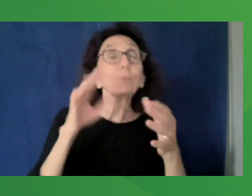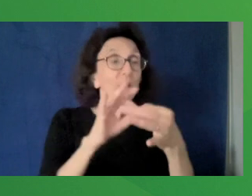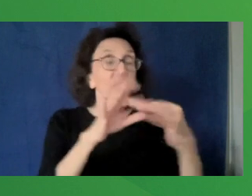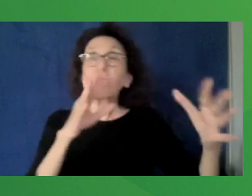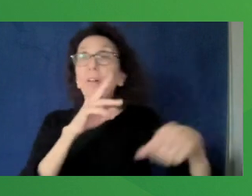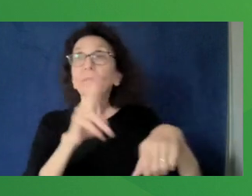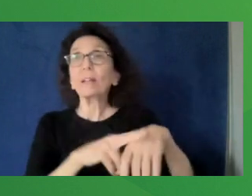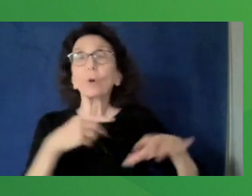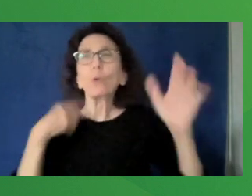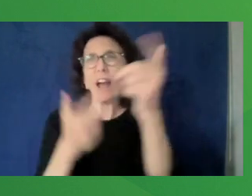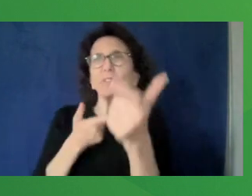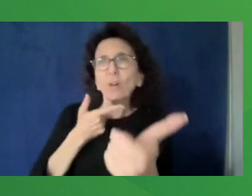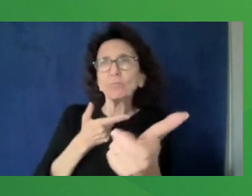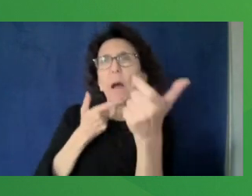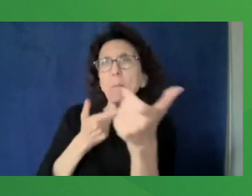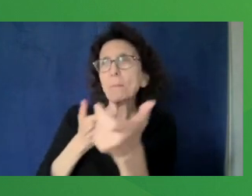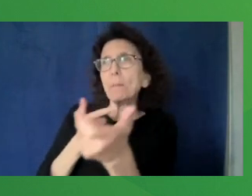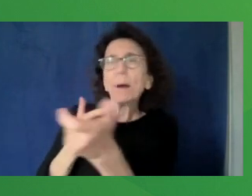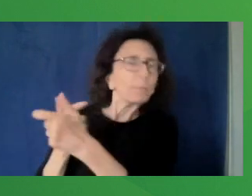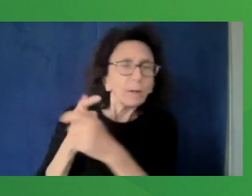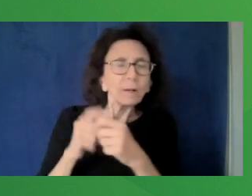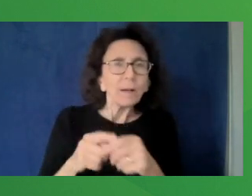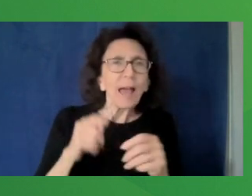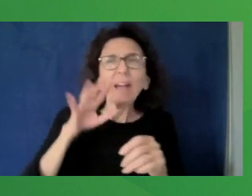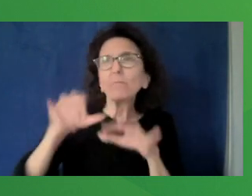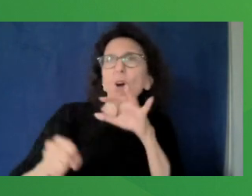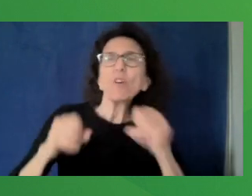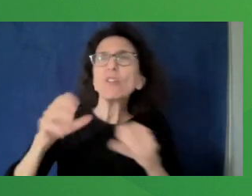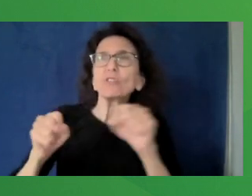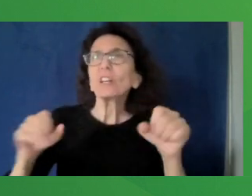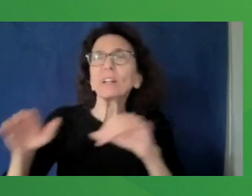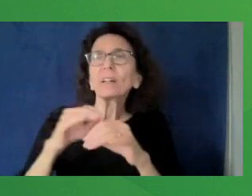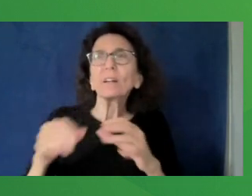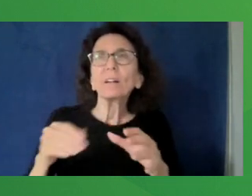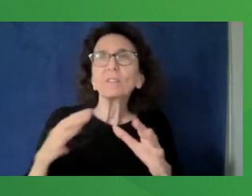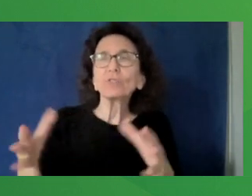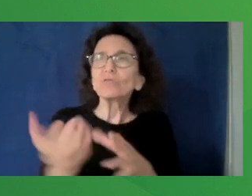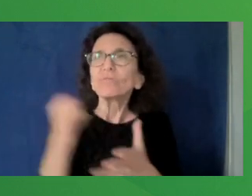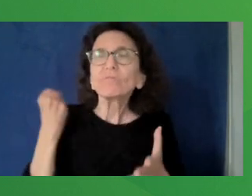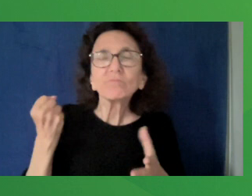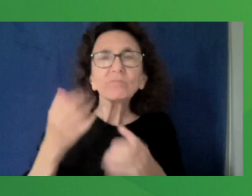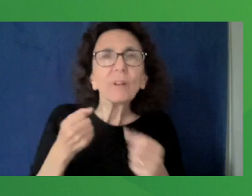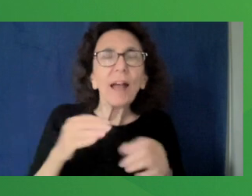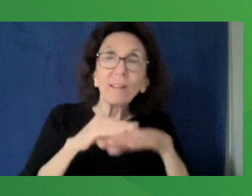we shootand kill. Poaching and deforestation, a hold to fill. Infecting water from oil we drill,